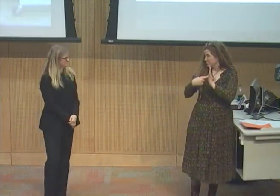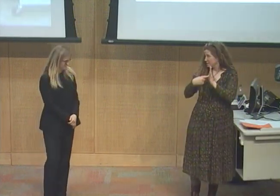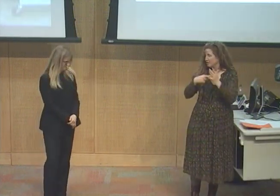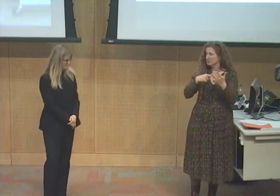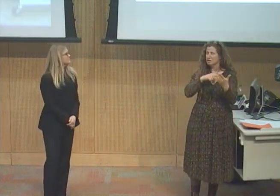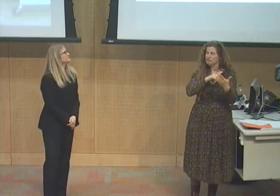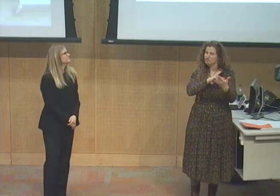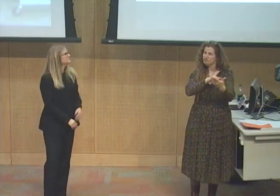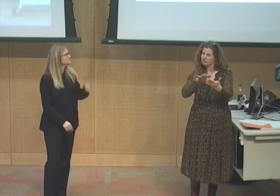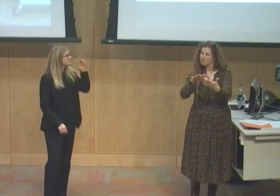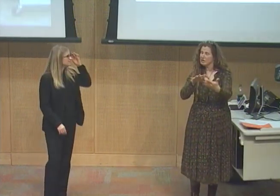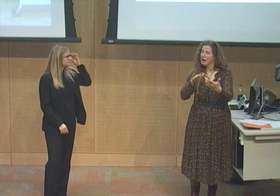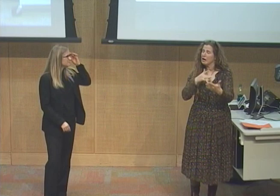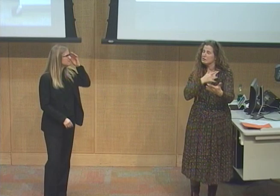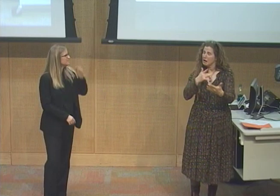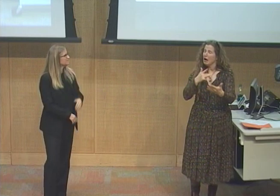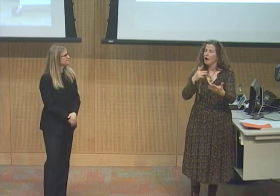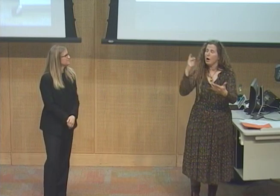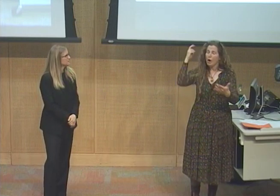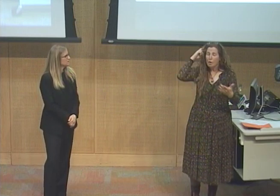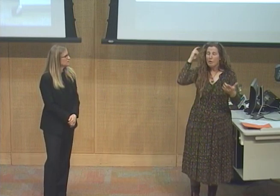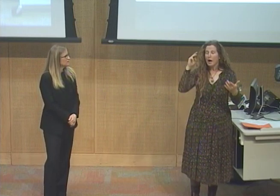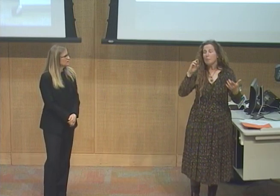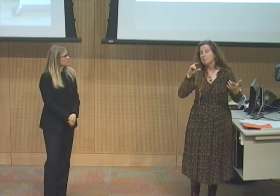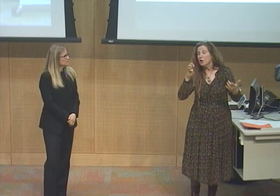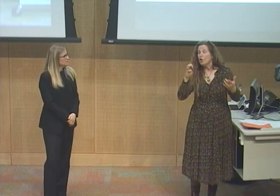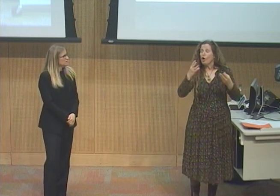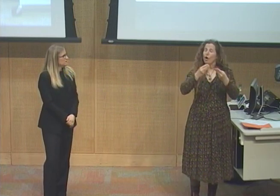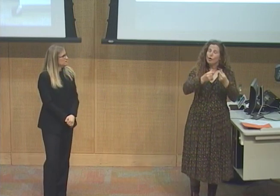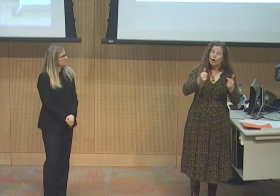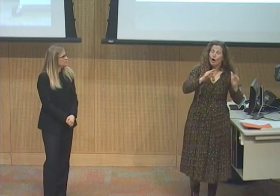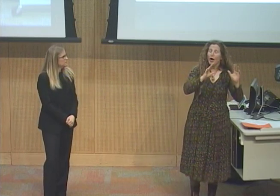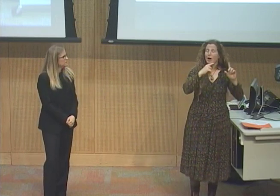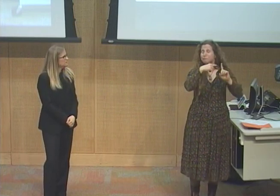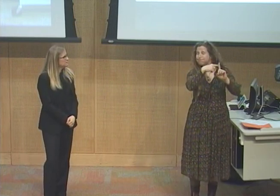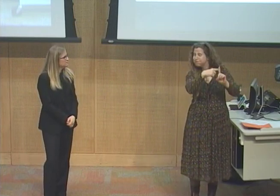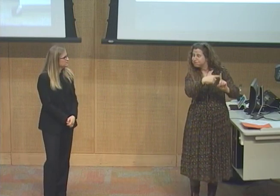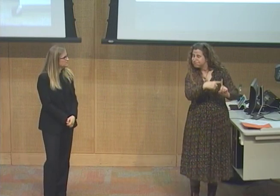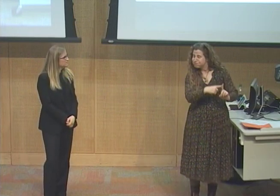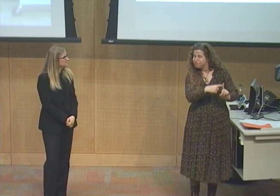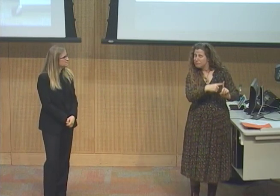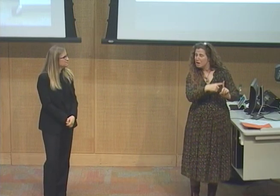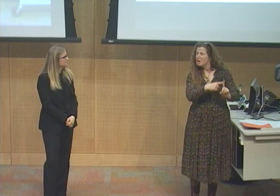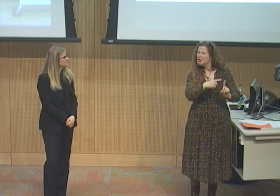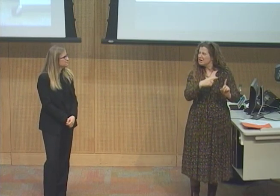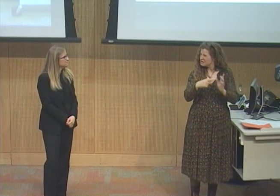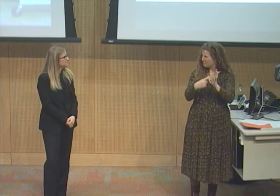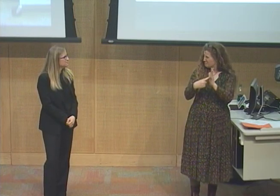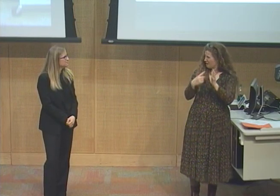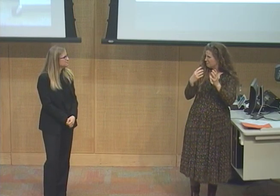When you talk about media representation of Deaf people, I also realize that they talk about solutions, cochlear implants, and they feel